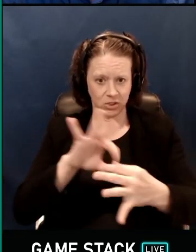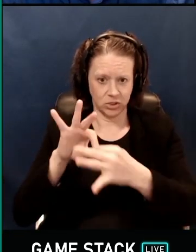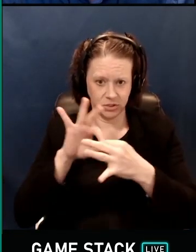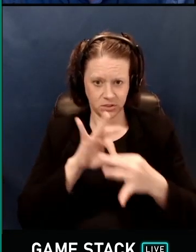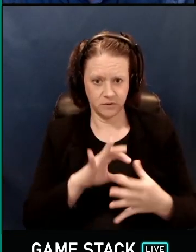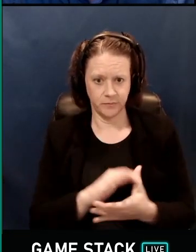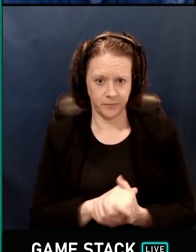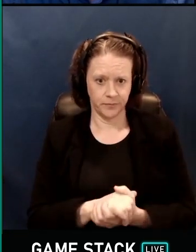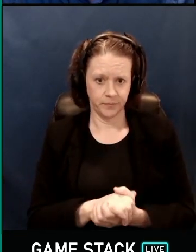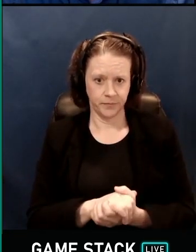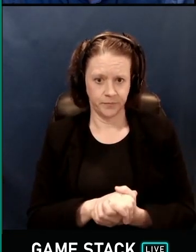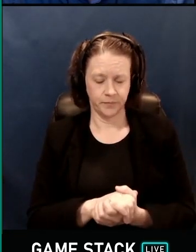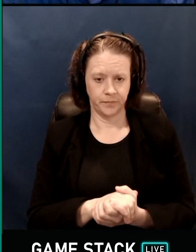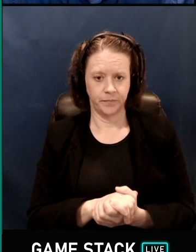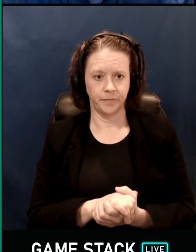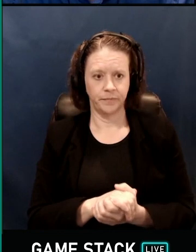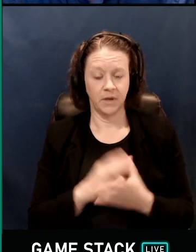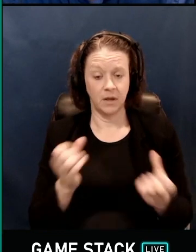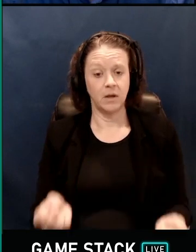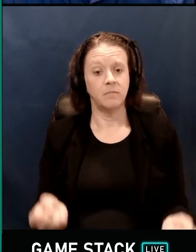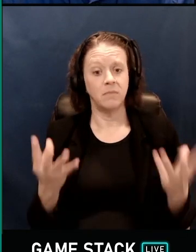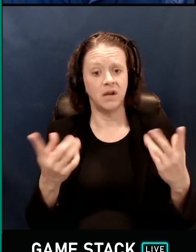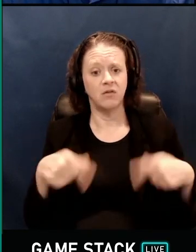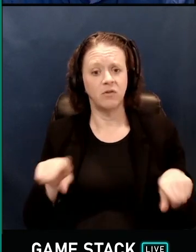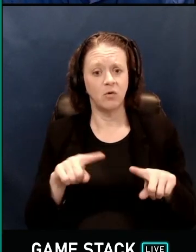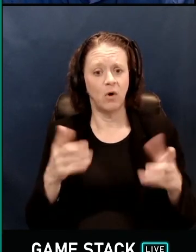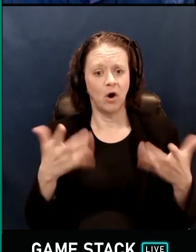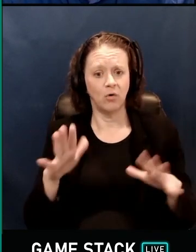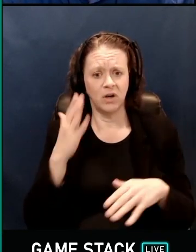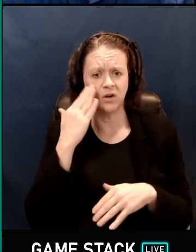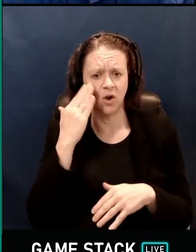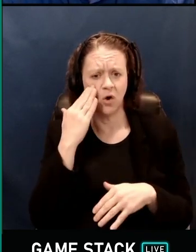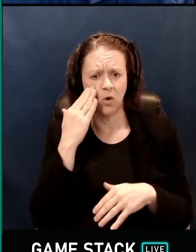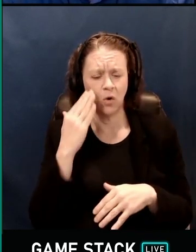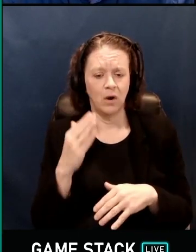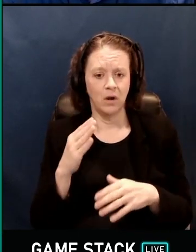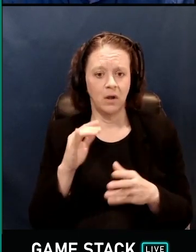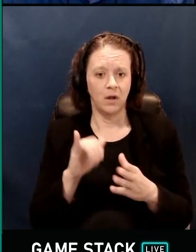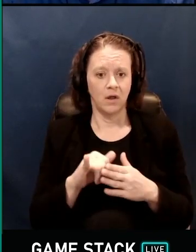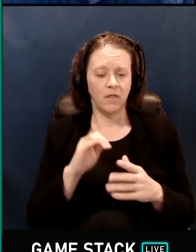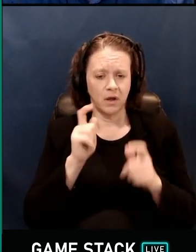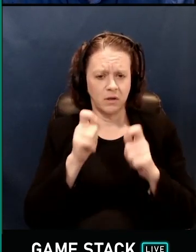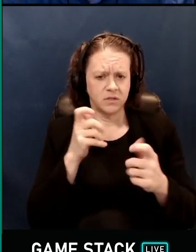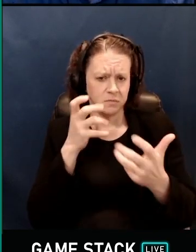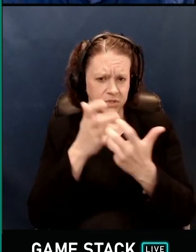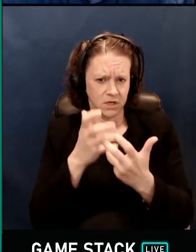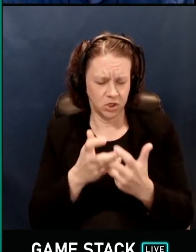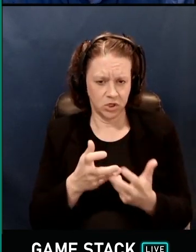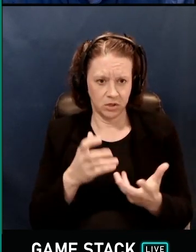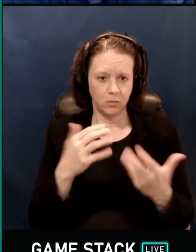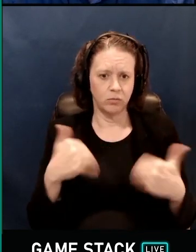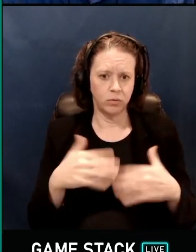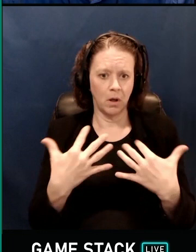As many of you already know, the customization is time consuming task.